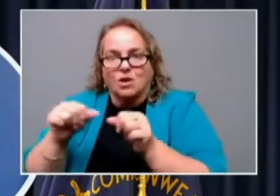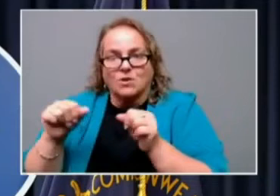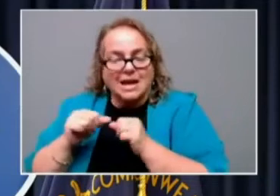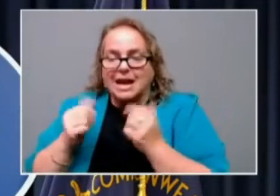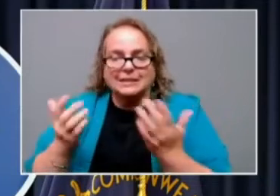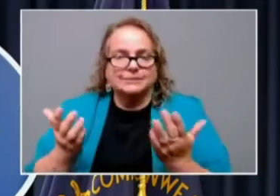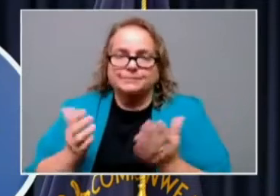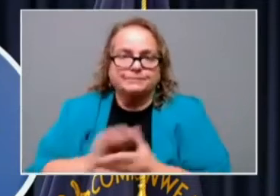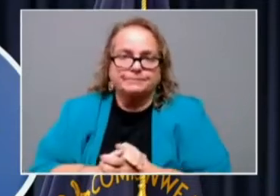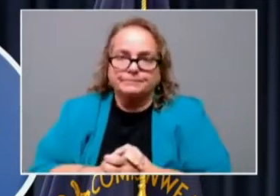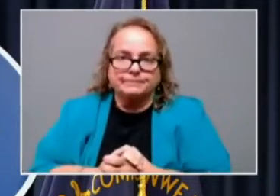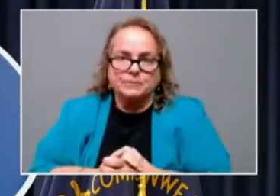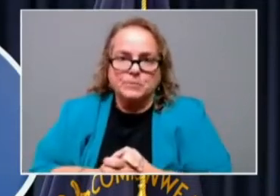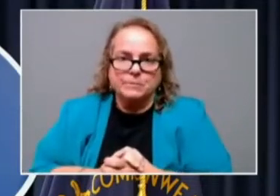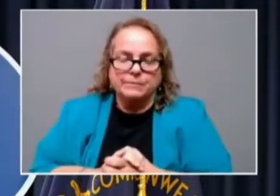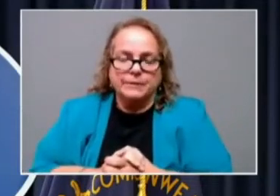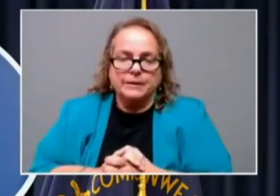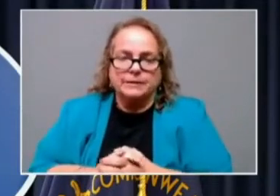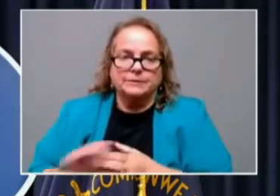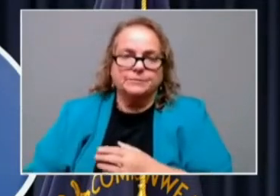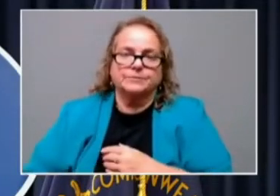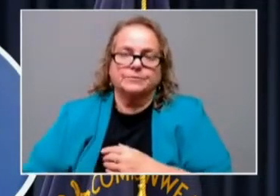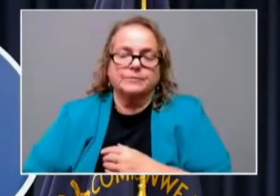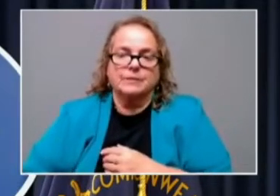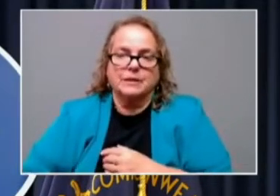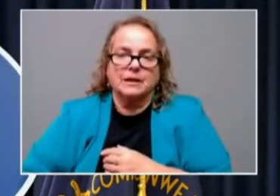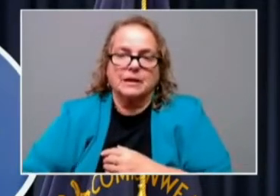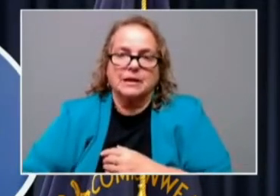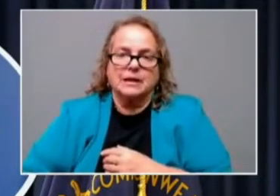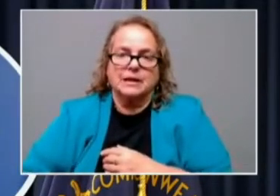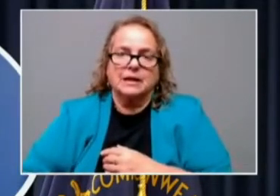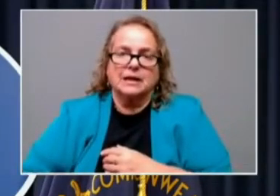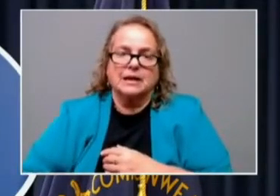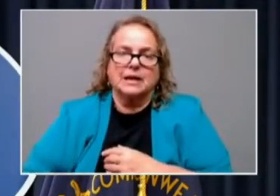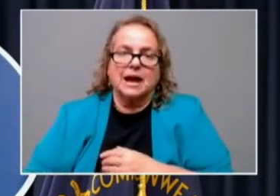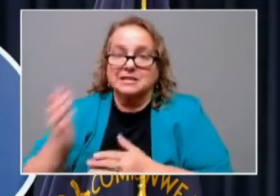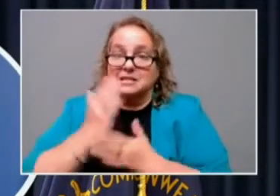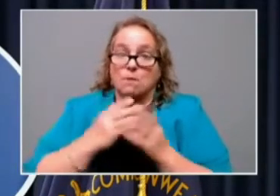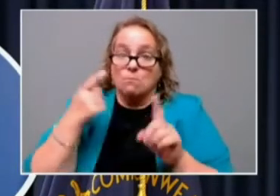certainly at some point in a given region, if it's burned hot enough, we